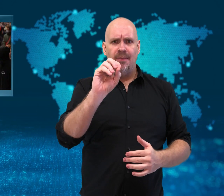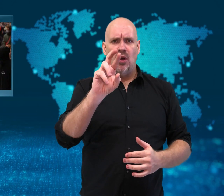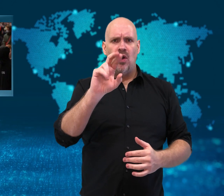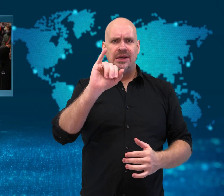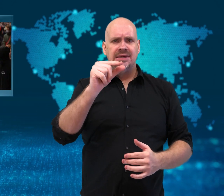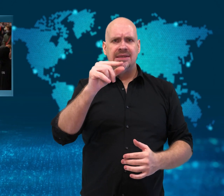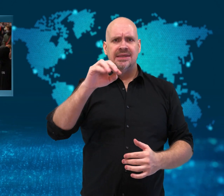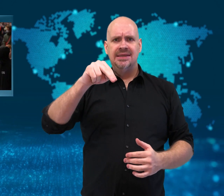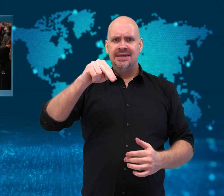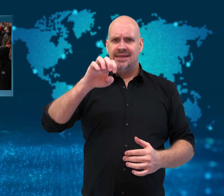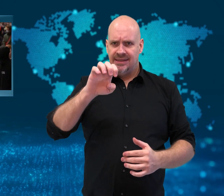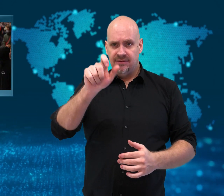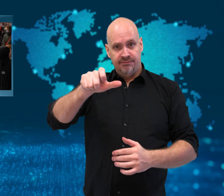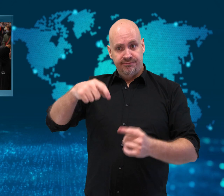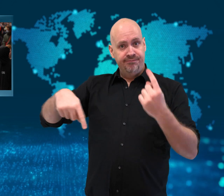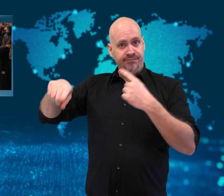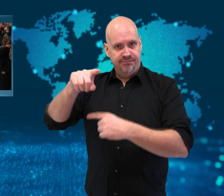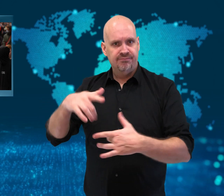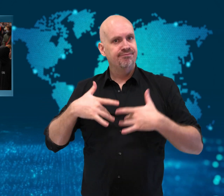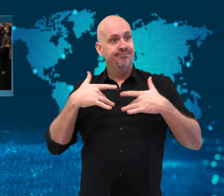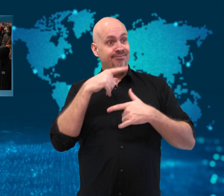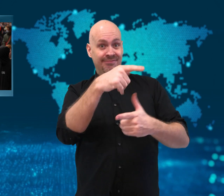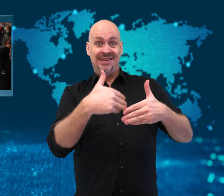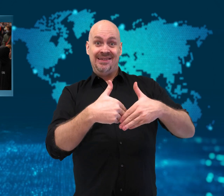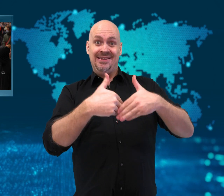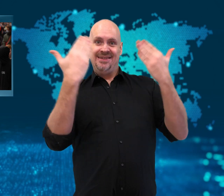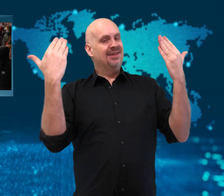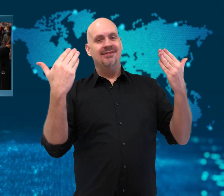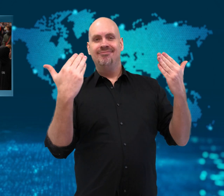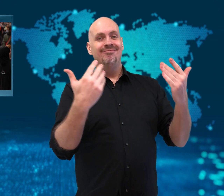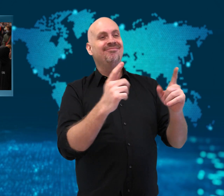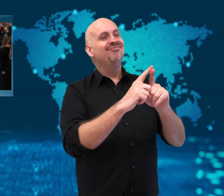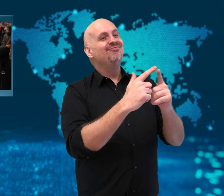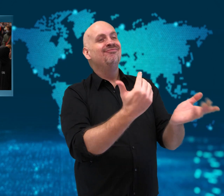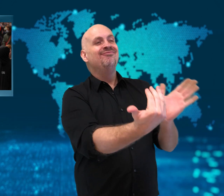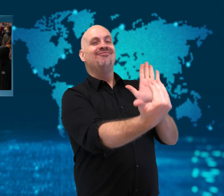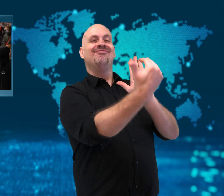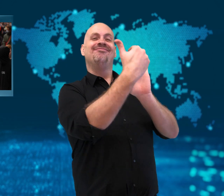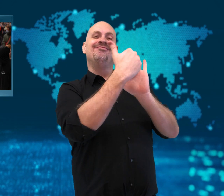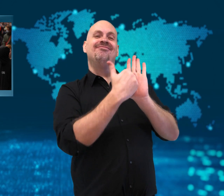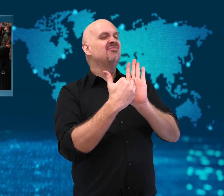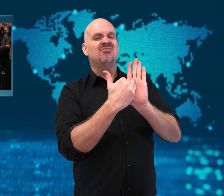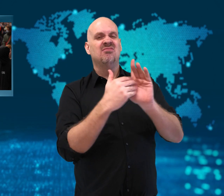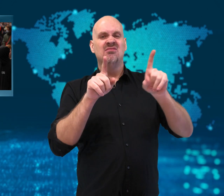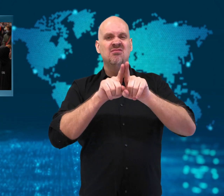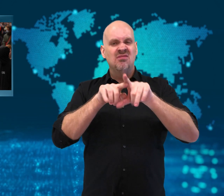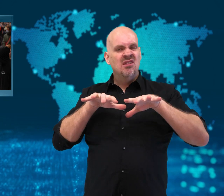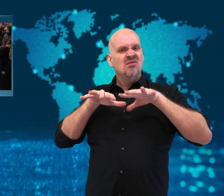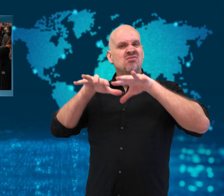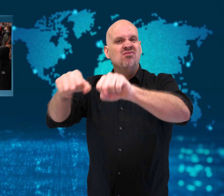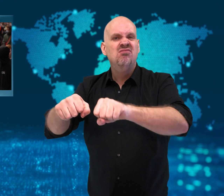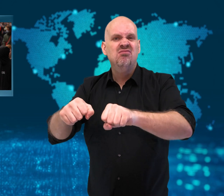the day is a reminder of the destruction of their culture by